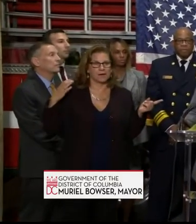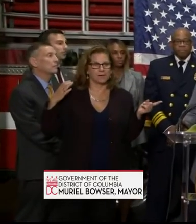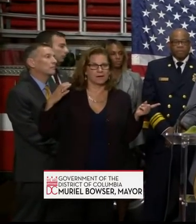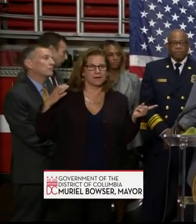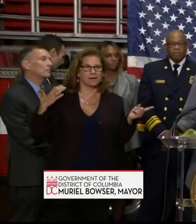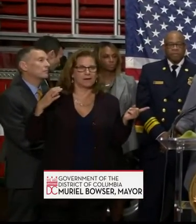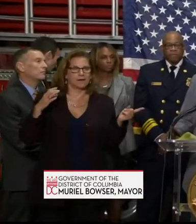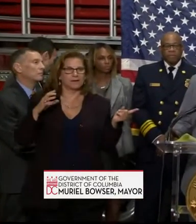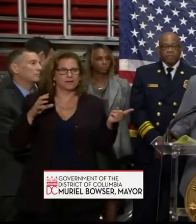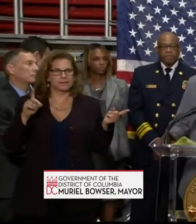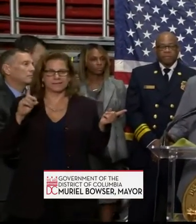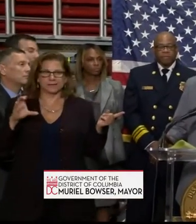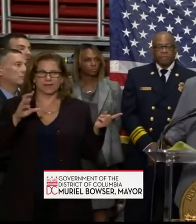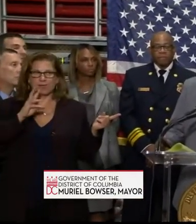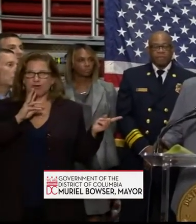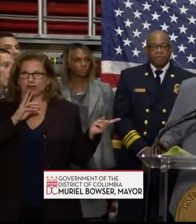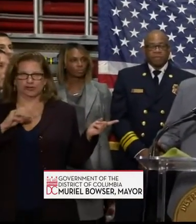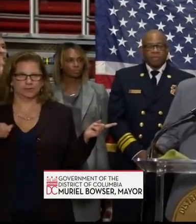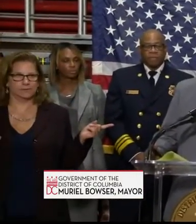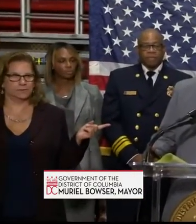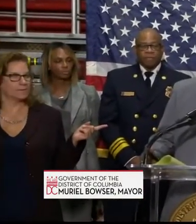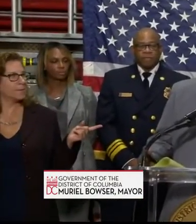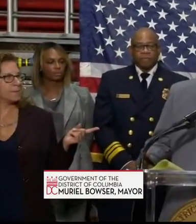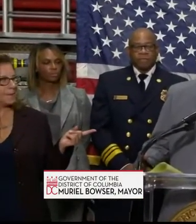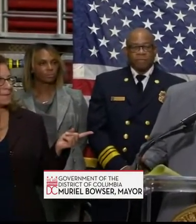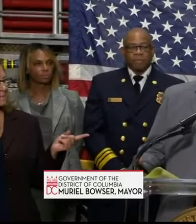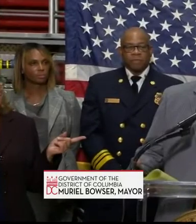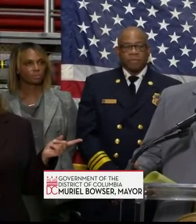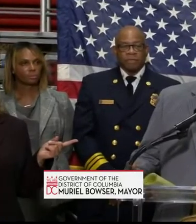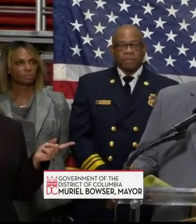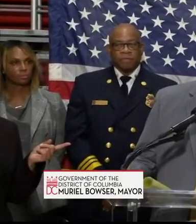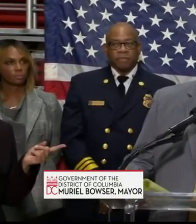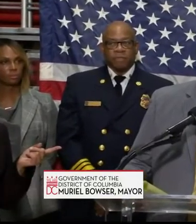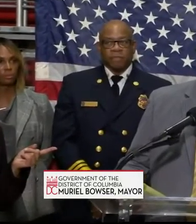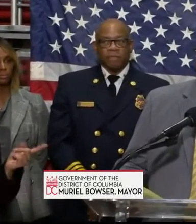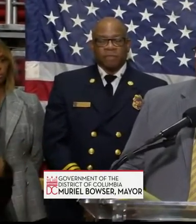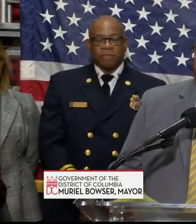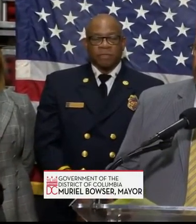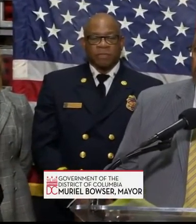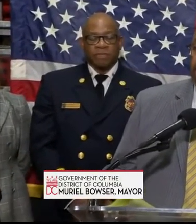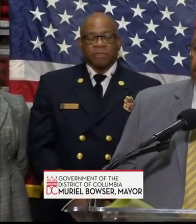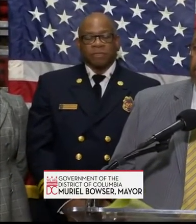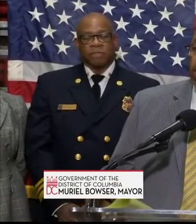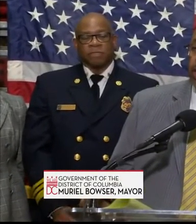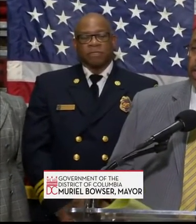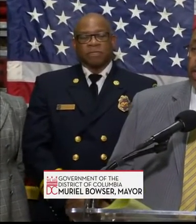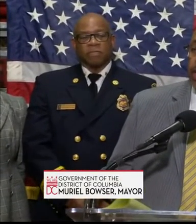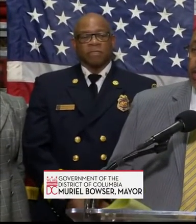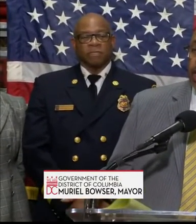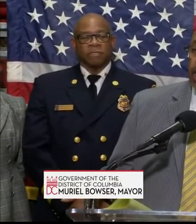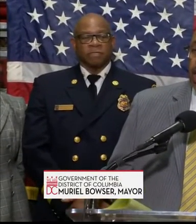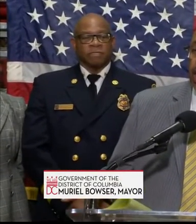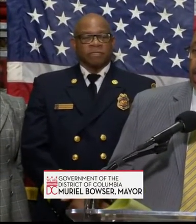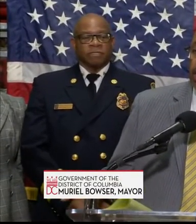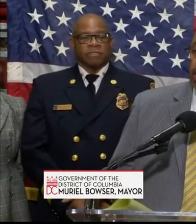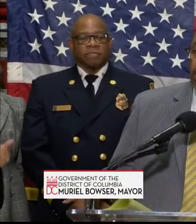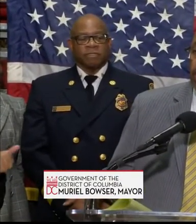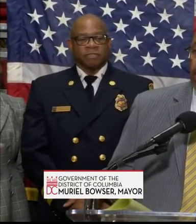BASINS IN THE DISTRICT. WE ARE OUT CLEANING ALL OF THE CATCH BASINS AND WE DO CLEAN THEM THROUGHOUT THE YEAR AND SO